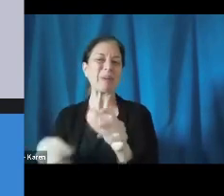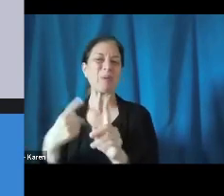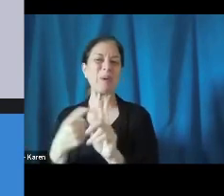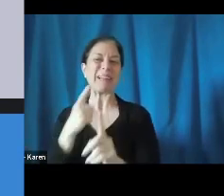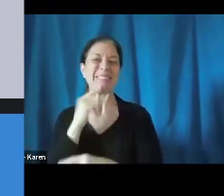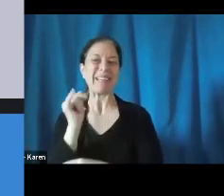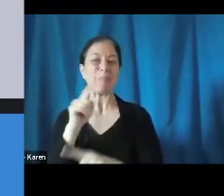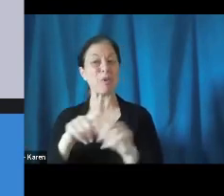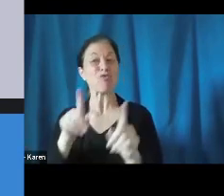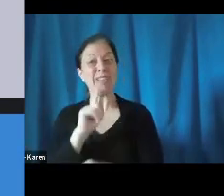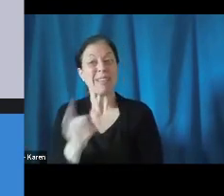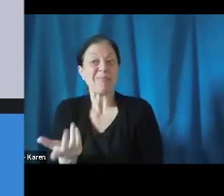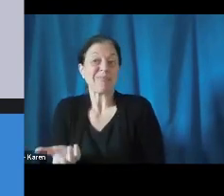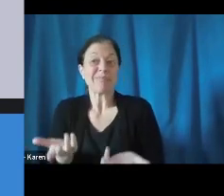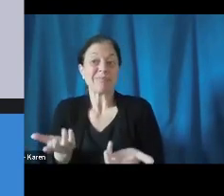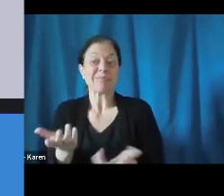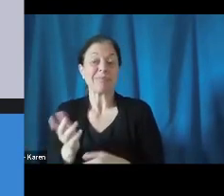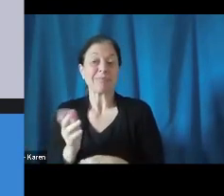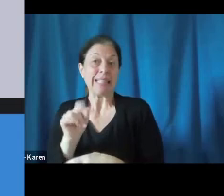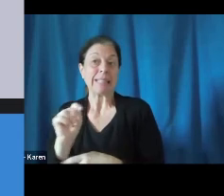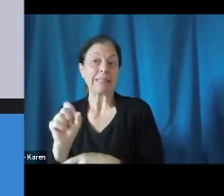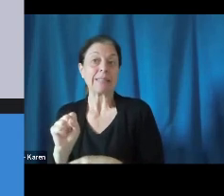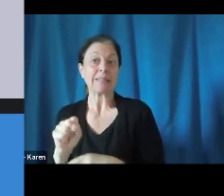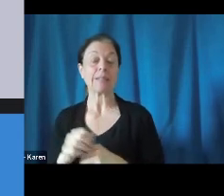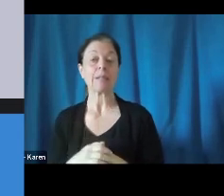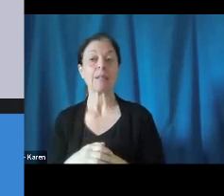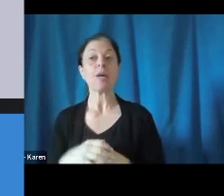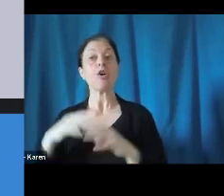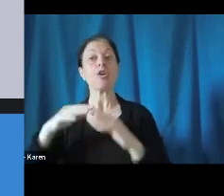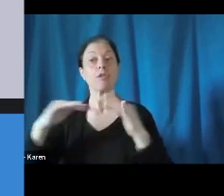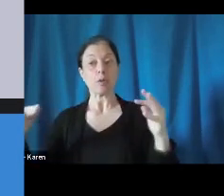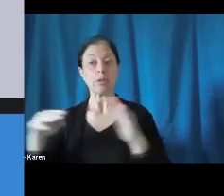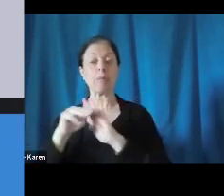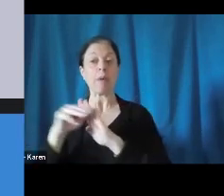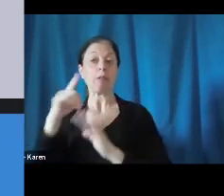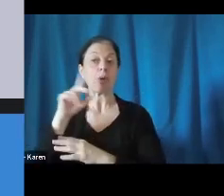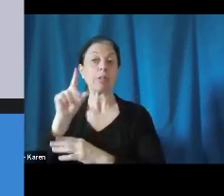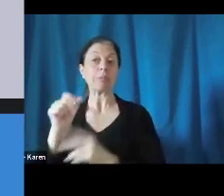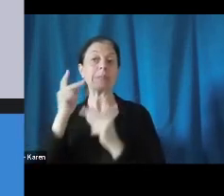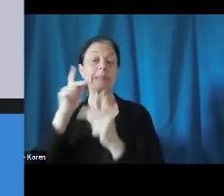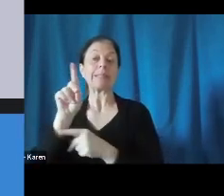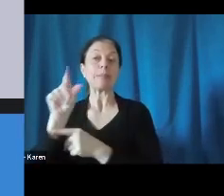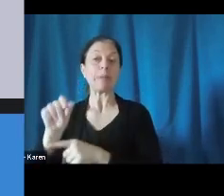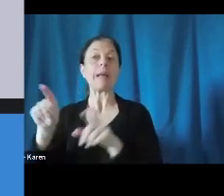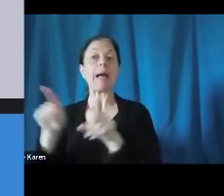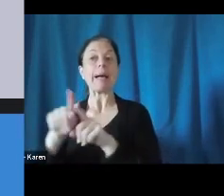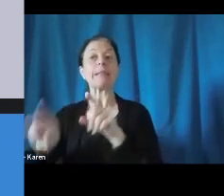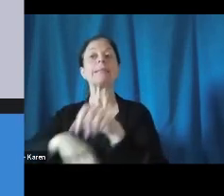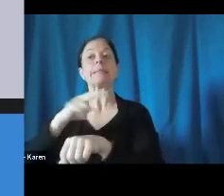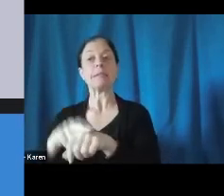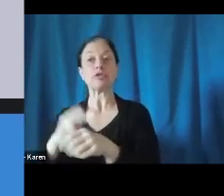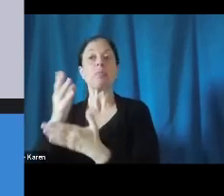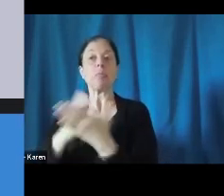right? And that almost feels overly simplistic when I say, it but really, that's what it is.